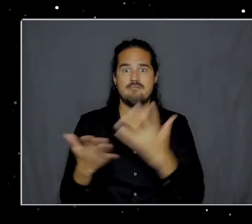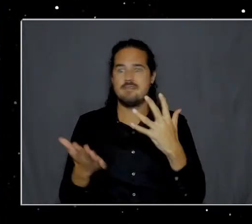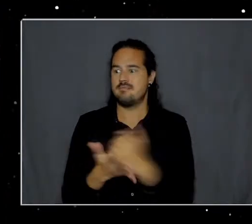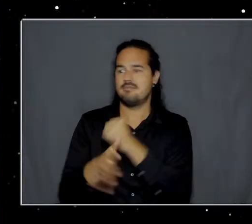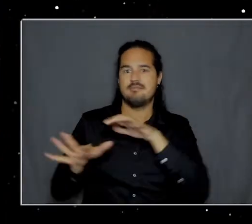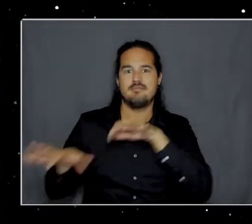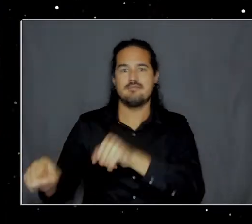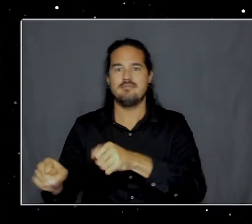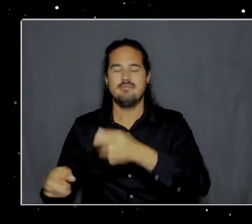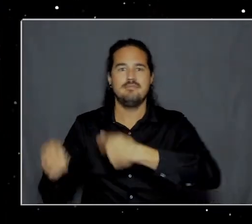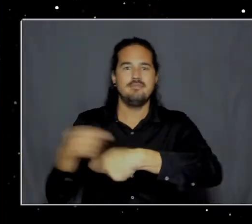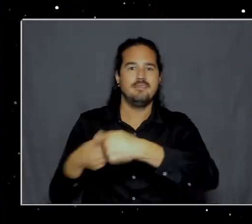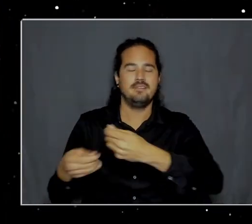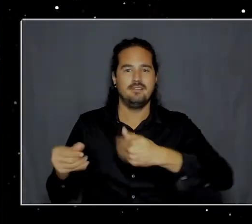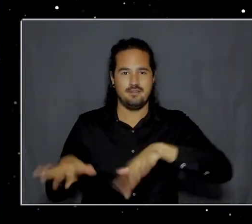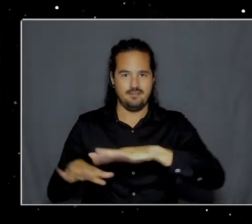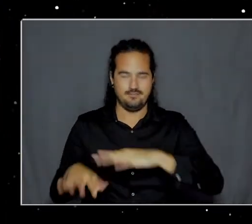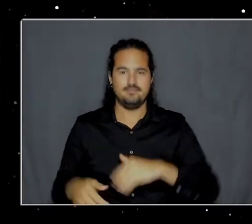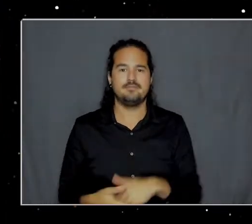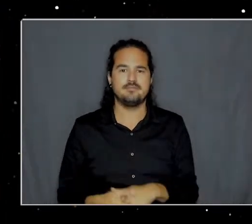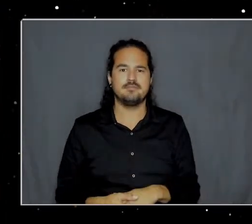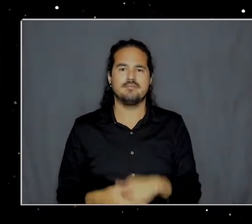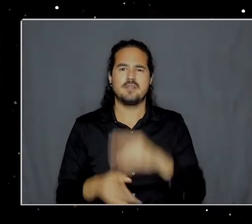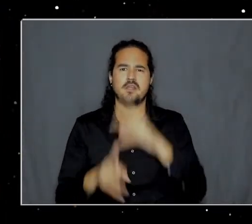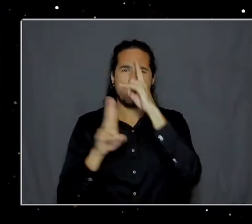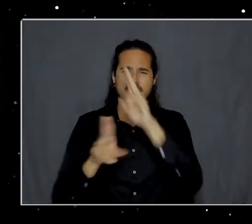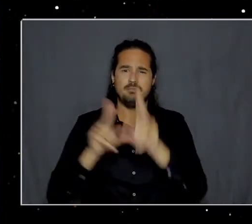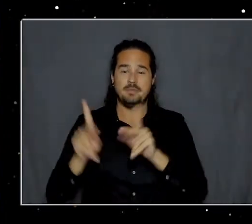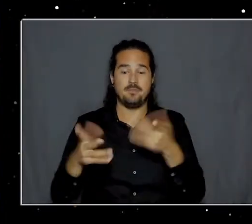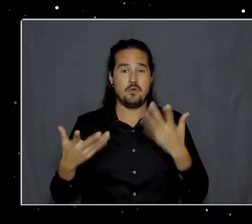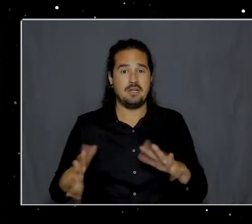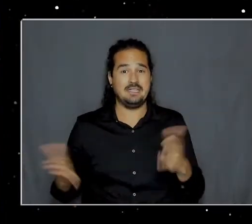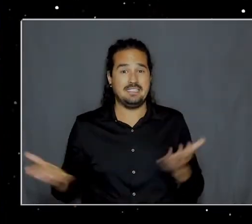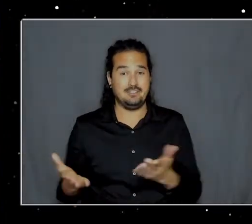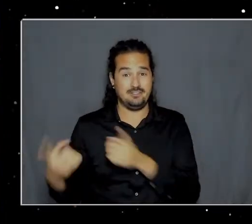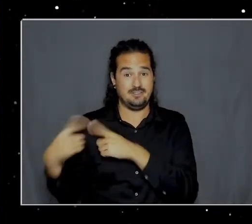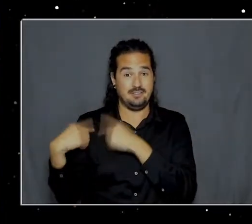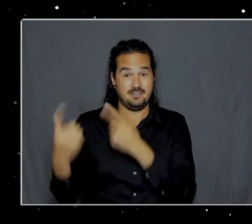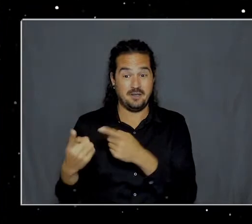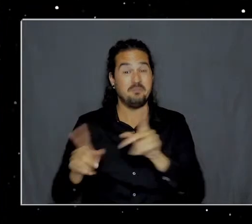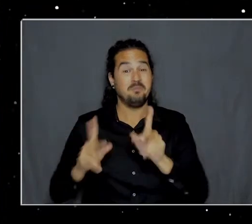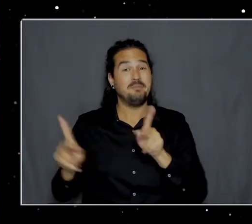ARRIVAL AND HONORING THE HUMAN BEINGS WHO WERE ALREADY HERE AND